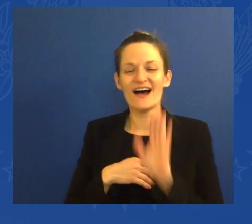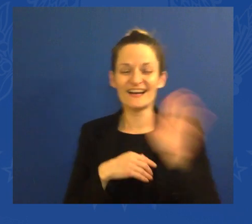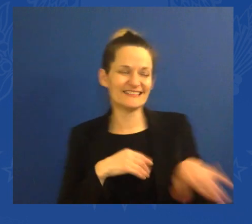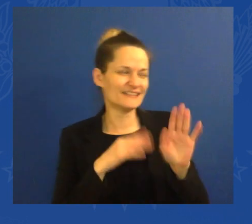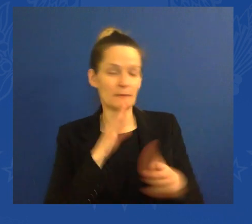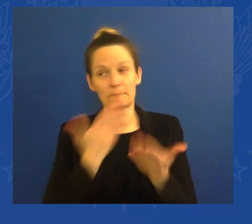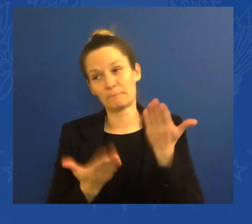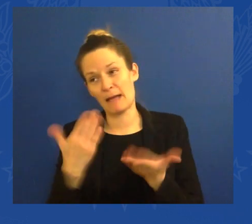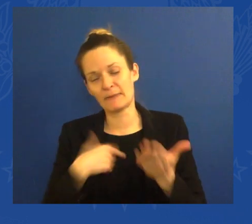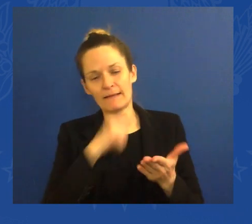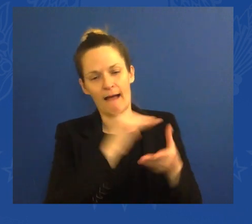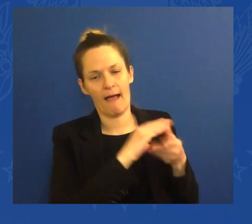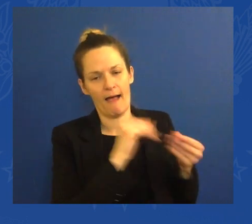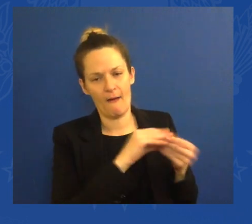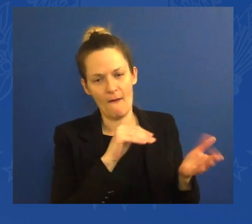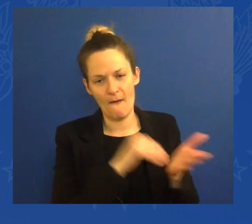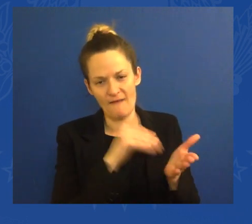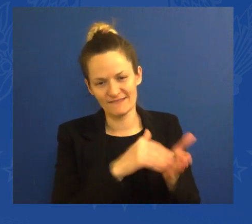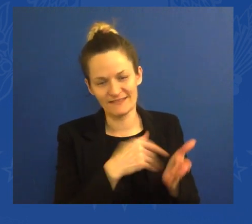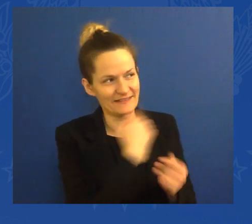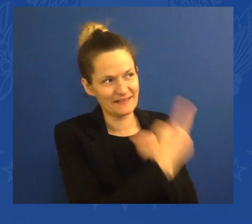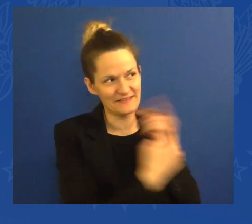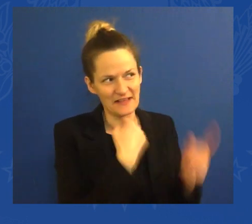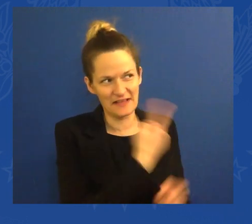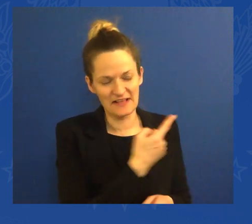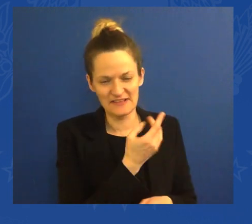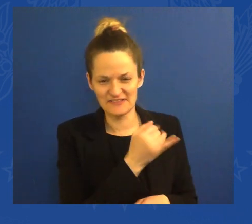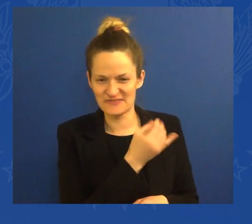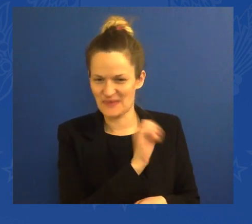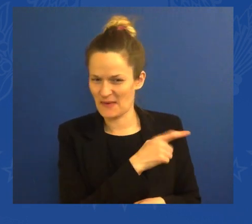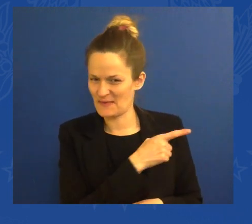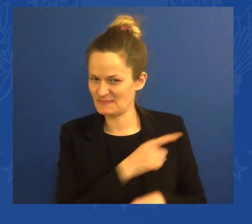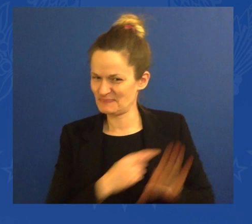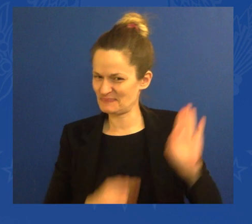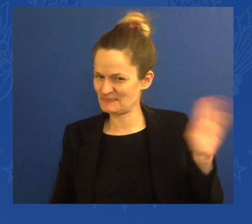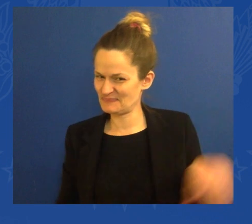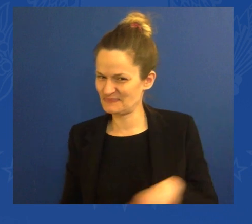A father of two boys standing in the wreckage of unthinkable loss,